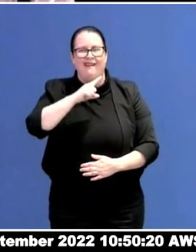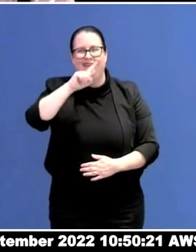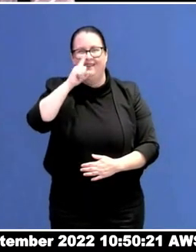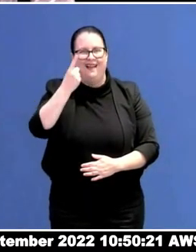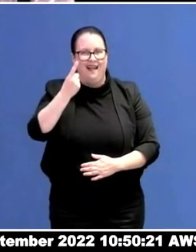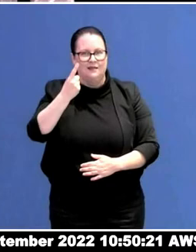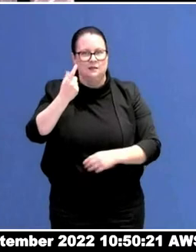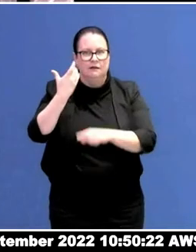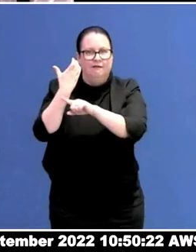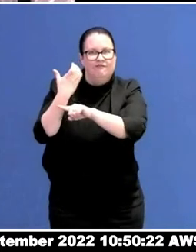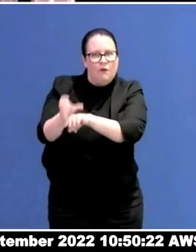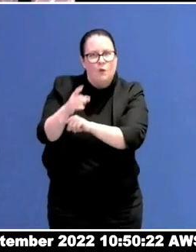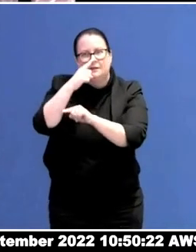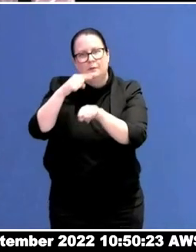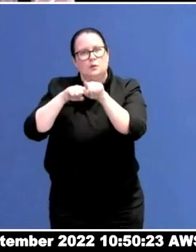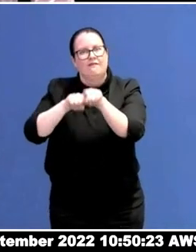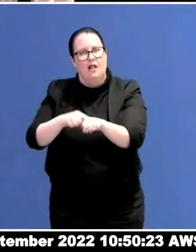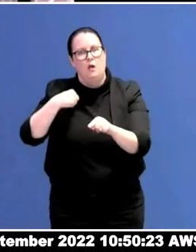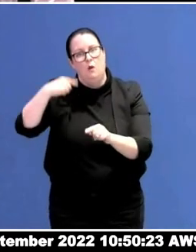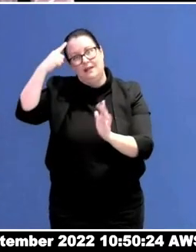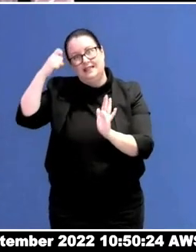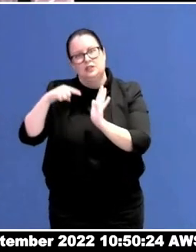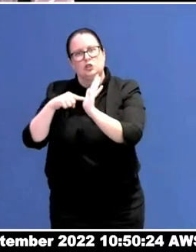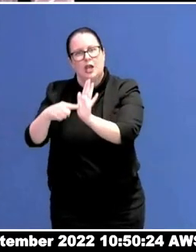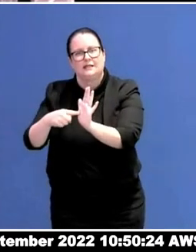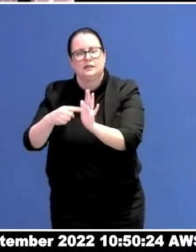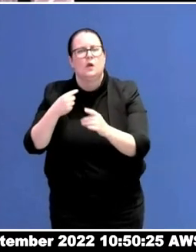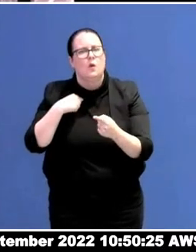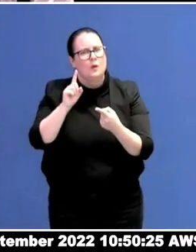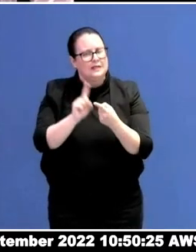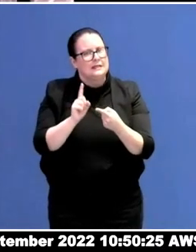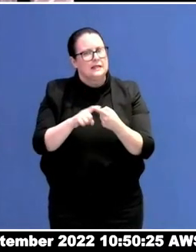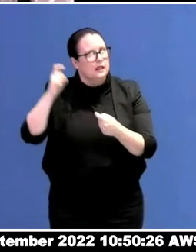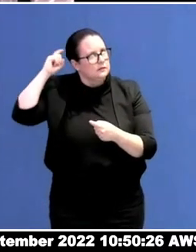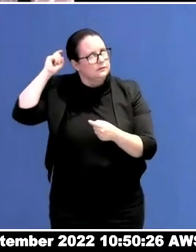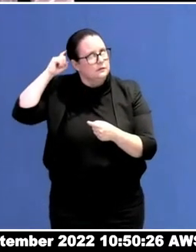recommendations, we are very conscious that any recommendations we make do need to be